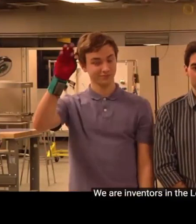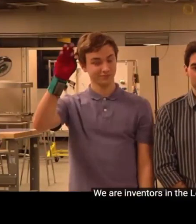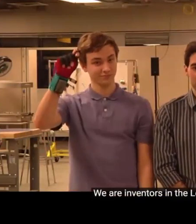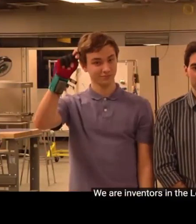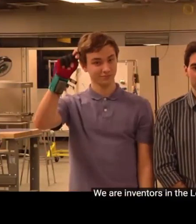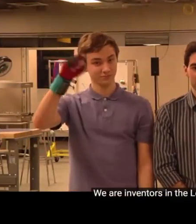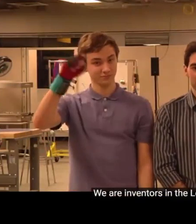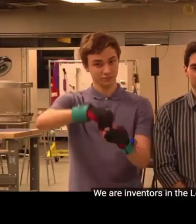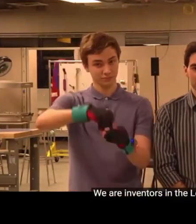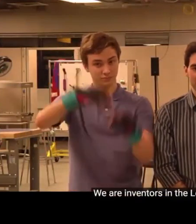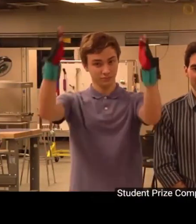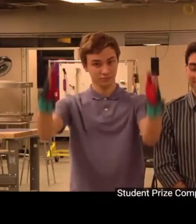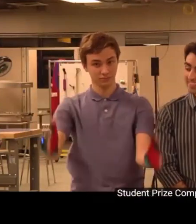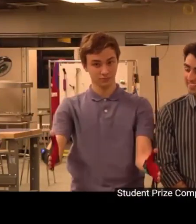(Captioner video)